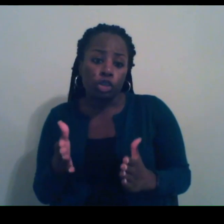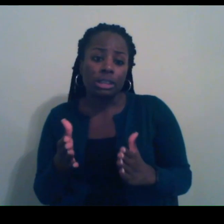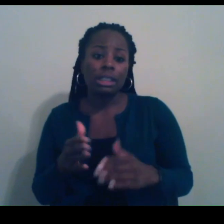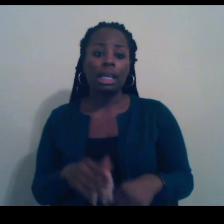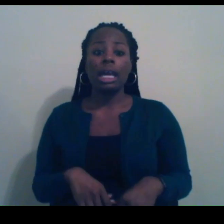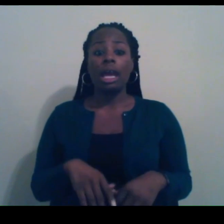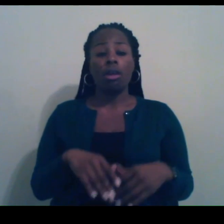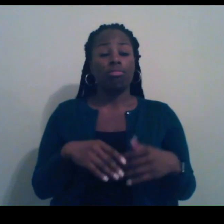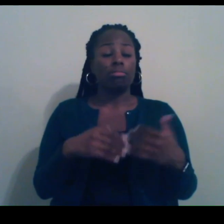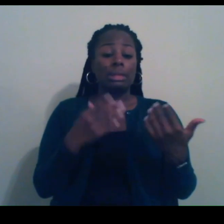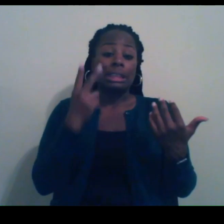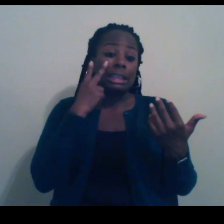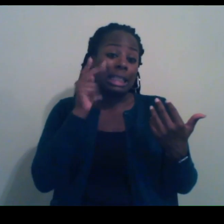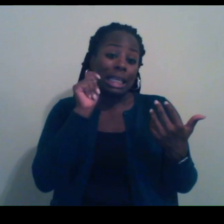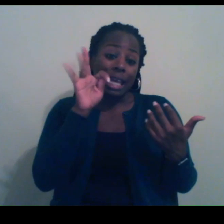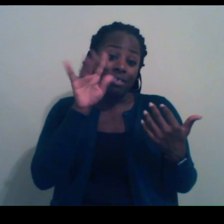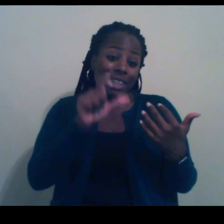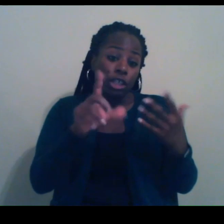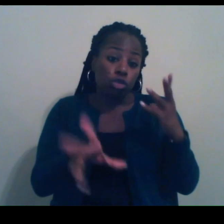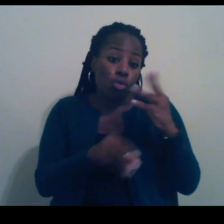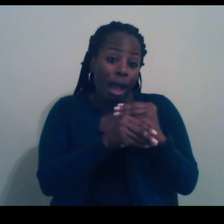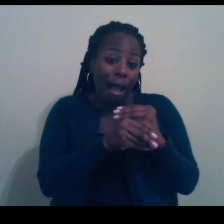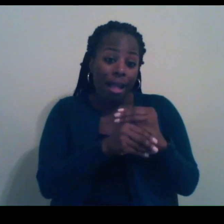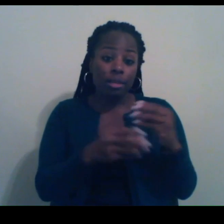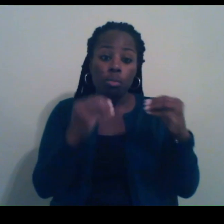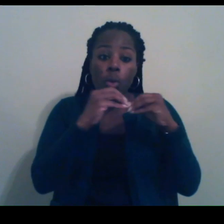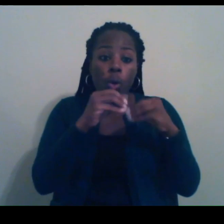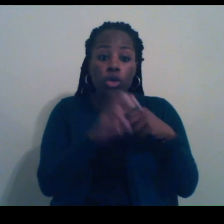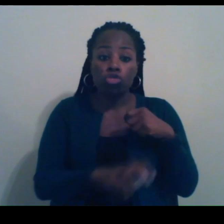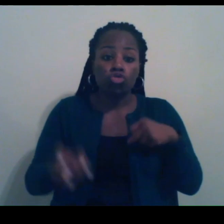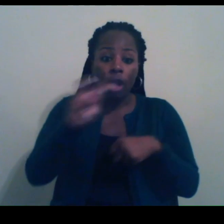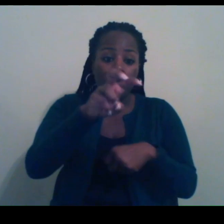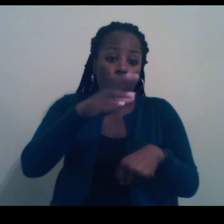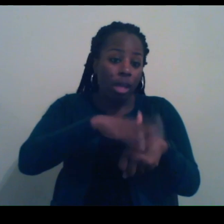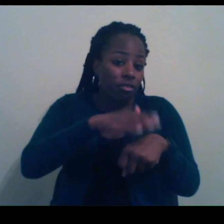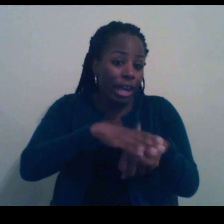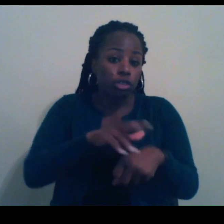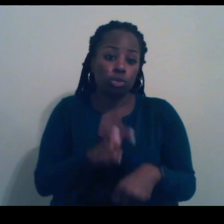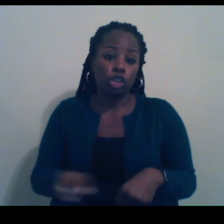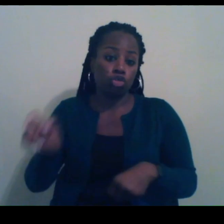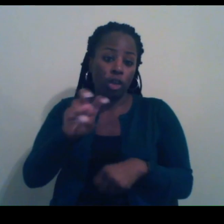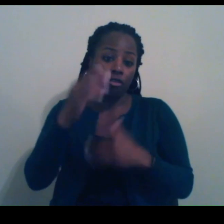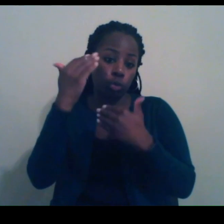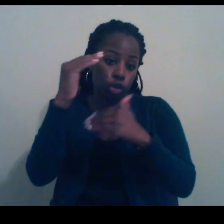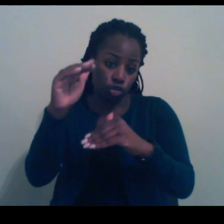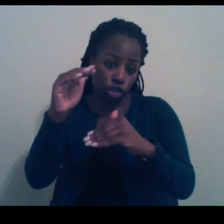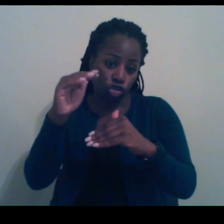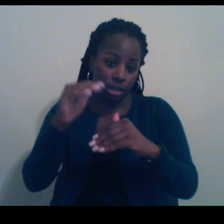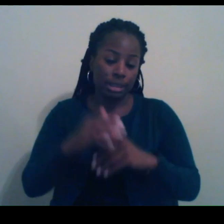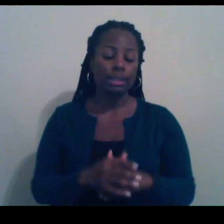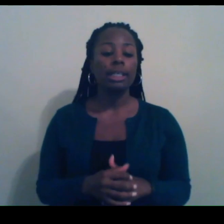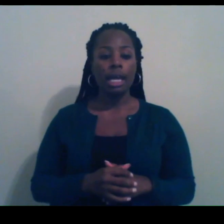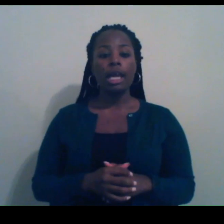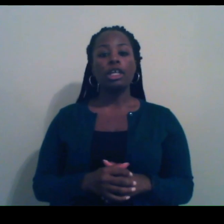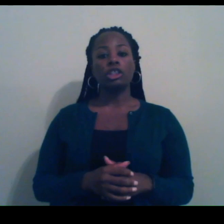restrictions are warranted that being said folks we're going to slip out we